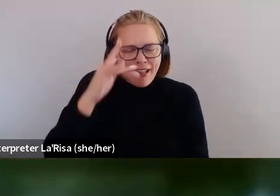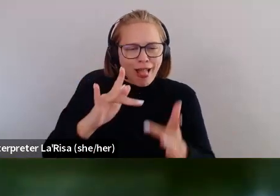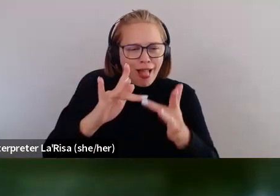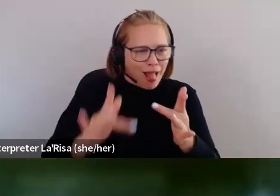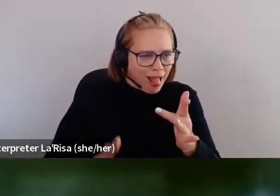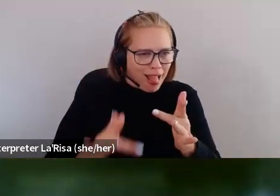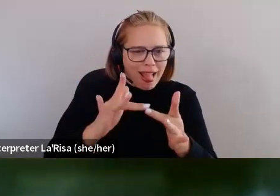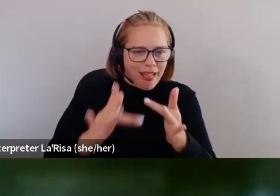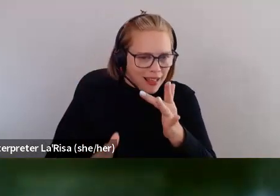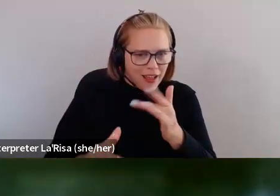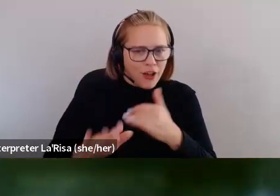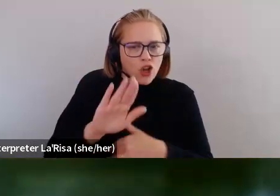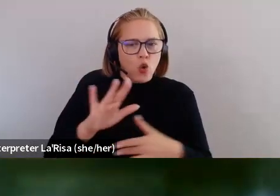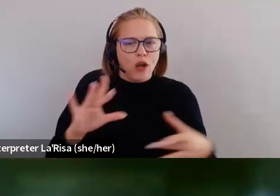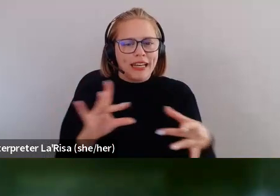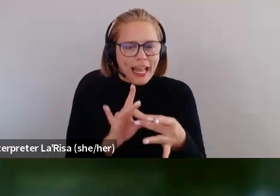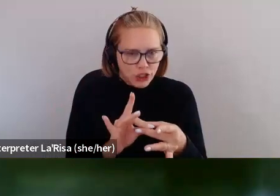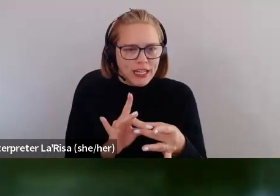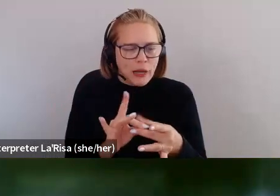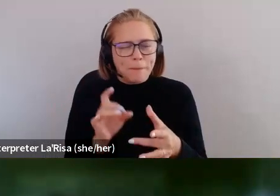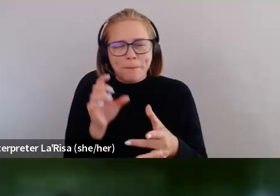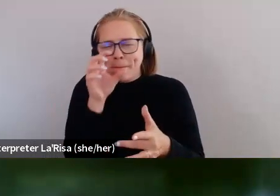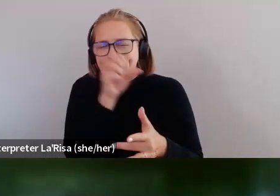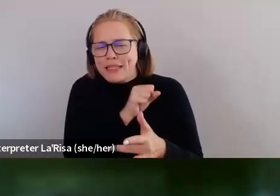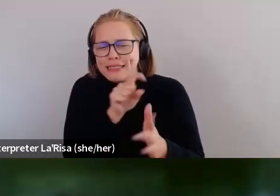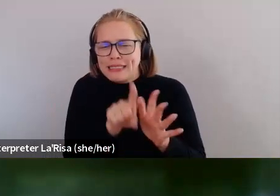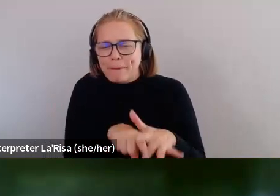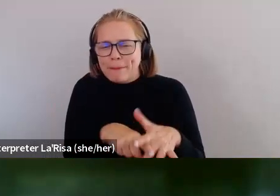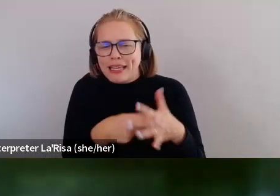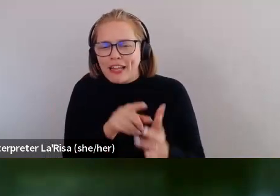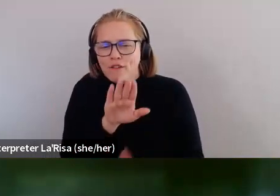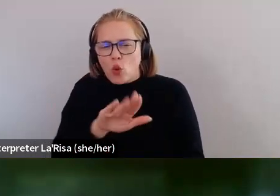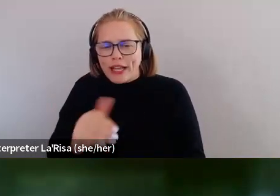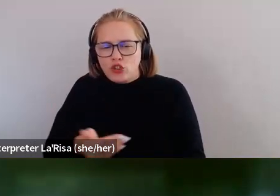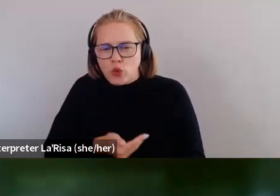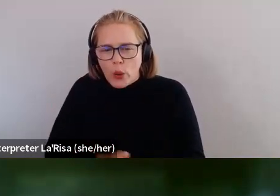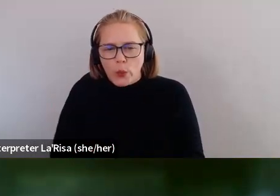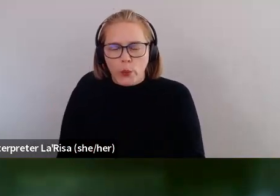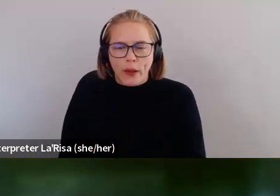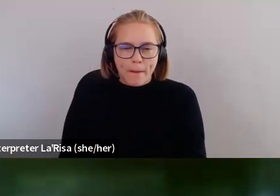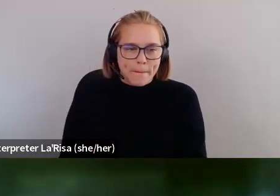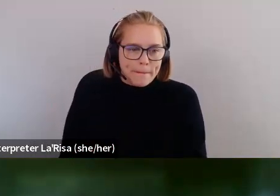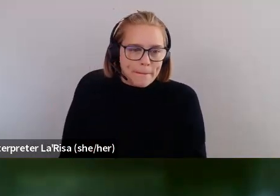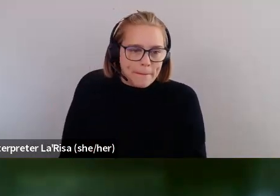That is important.